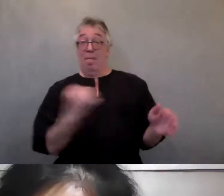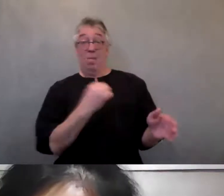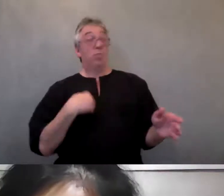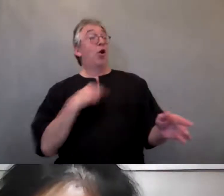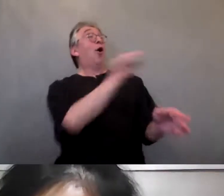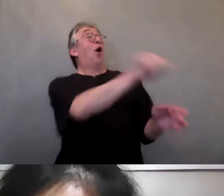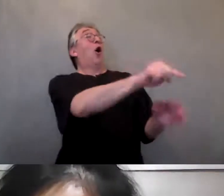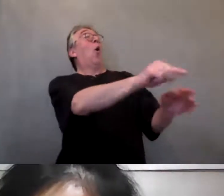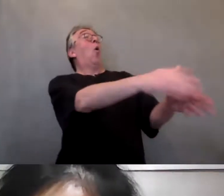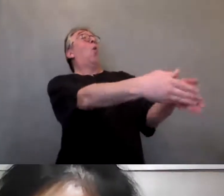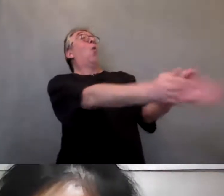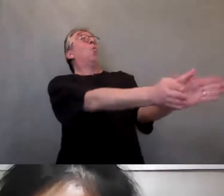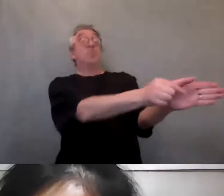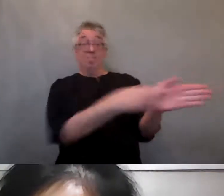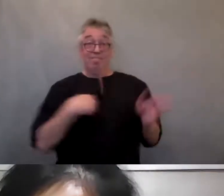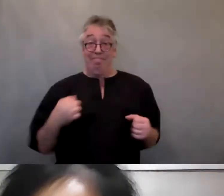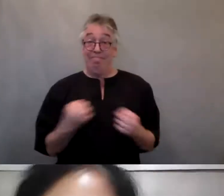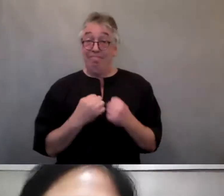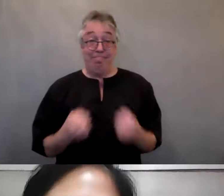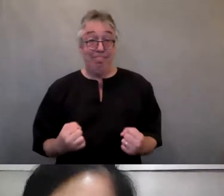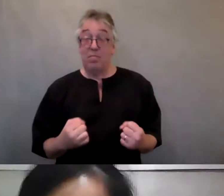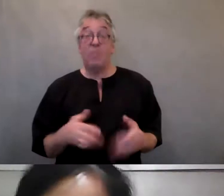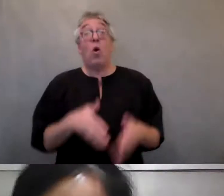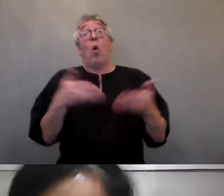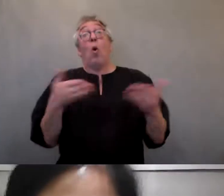I keep sending the request to unmute, but I cannot unmute